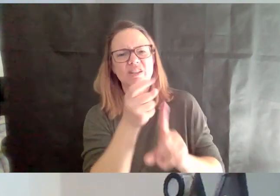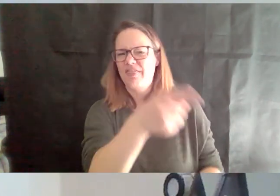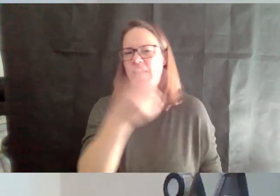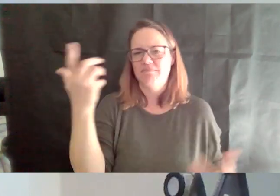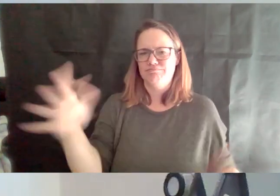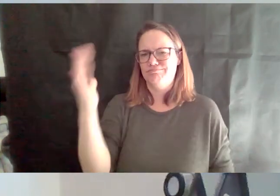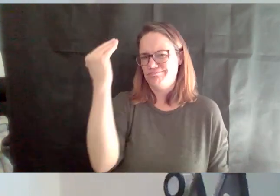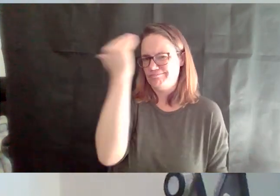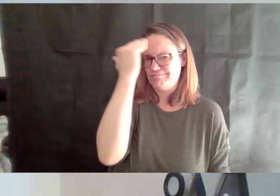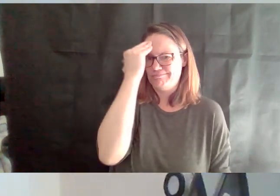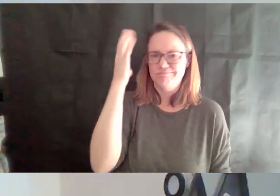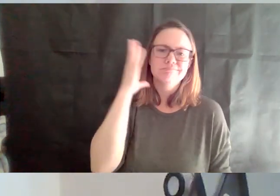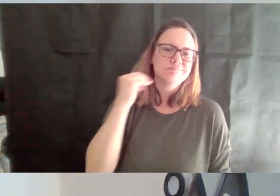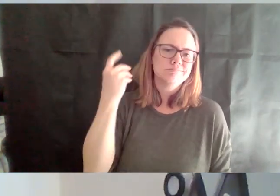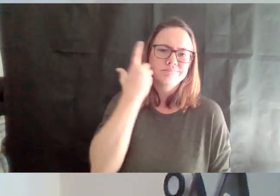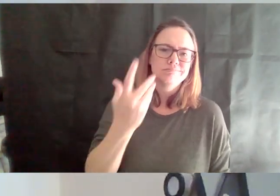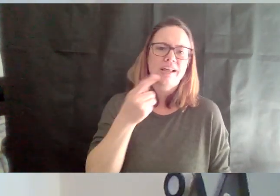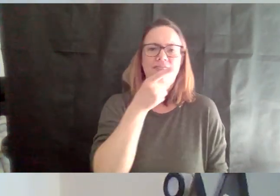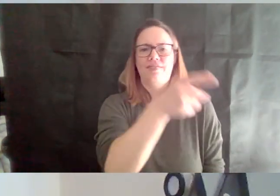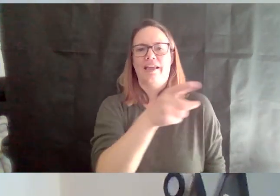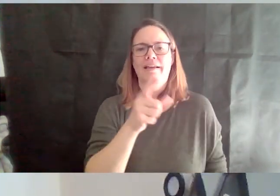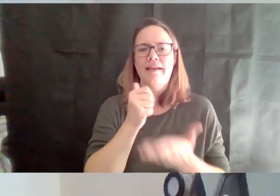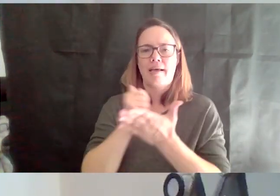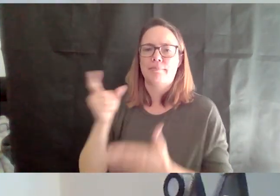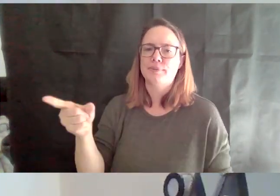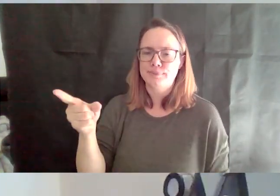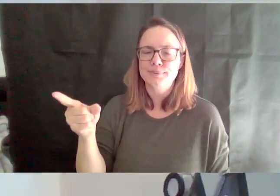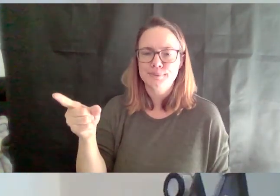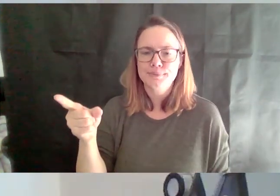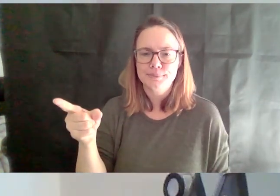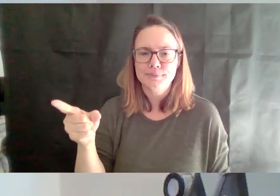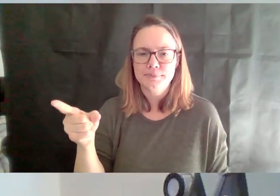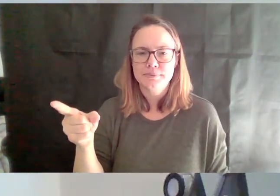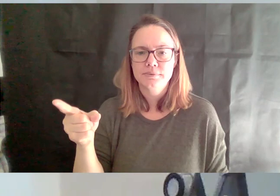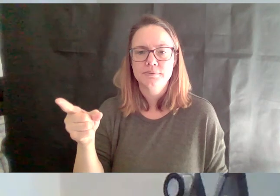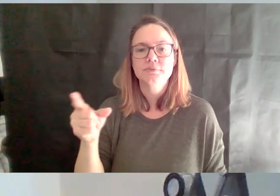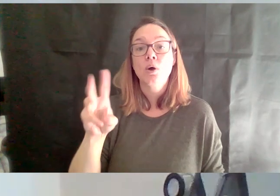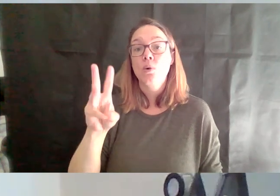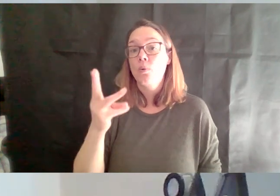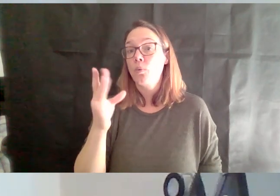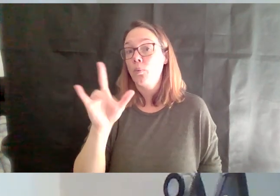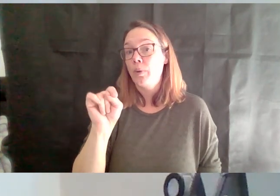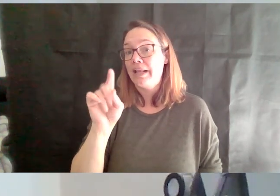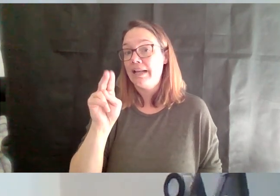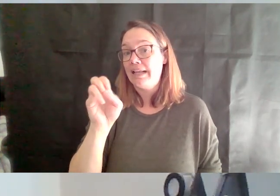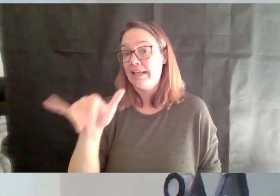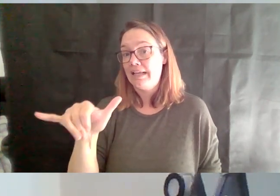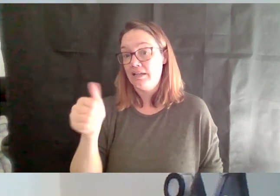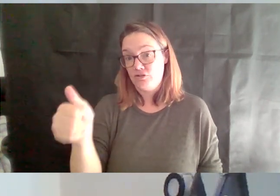and they could probably help you, OK? So Whitney, when you were a case manager, what was it